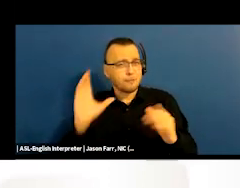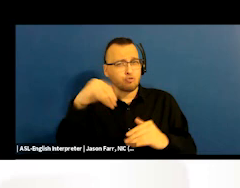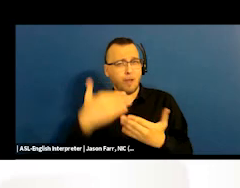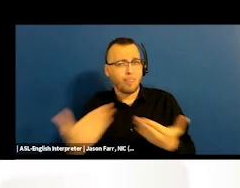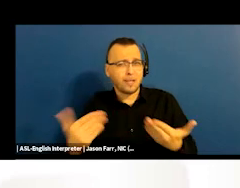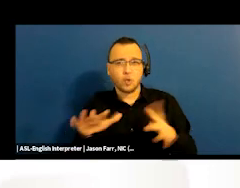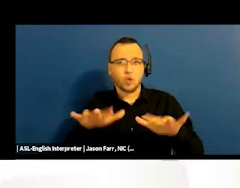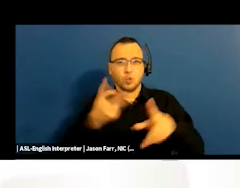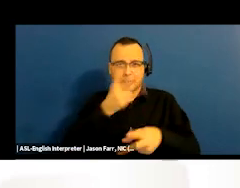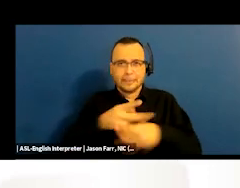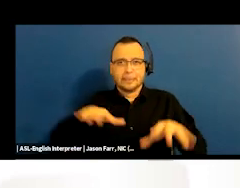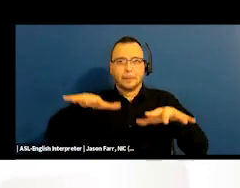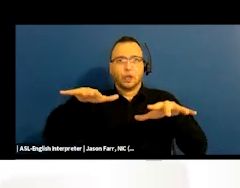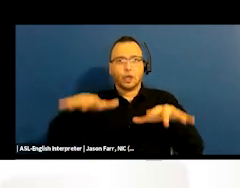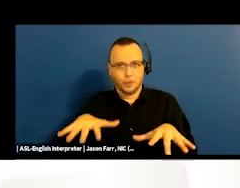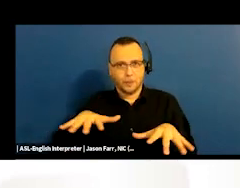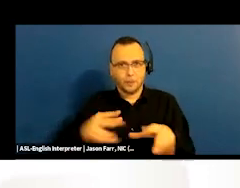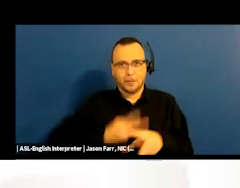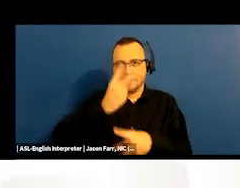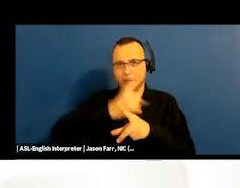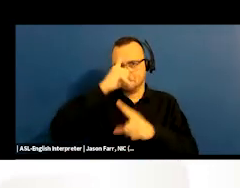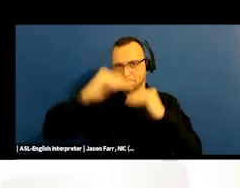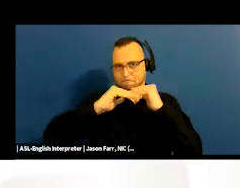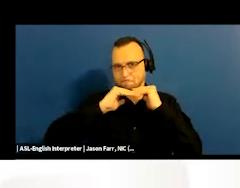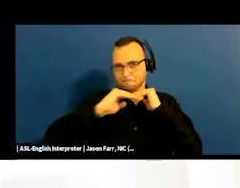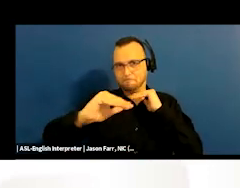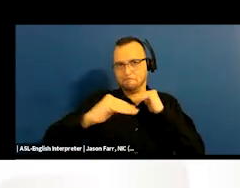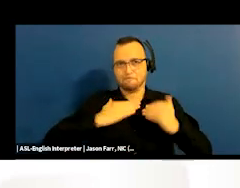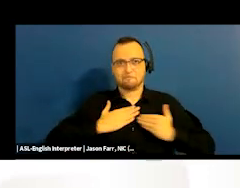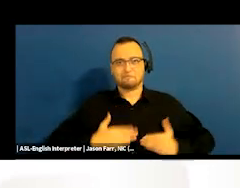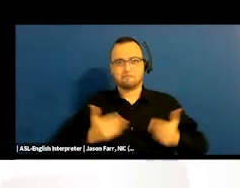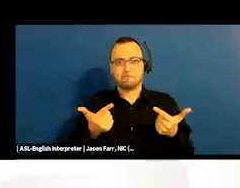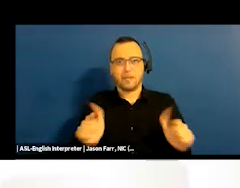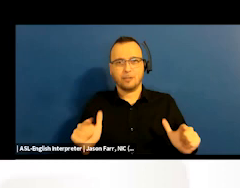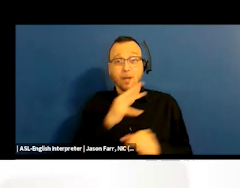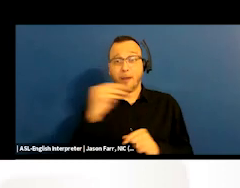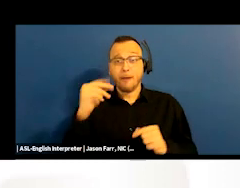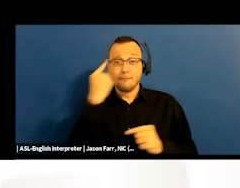So, you just kind of have to really watch your reactions to some pretty...